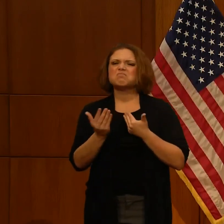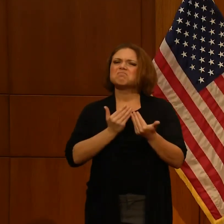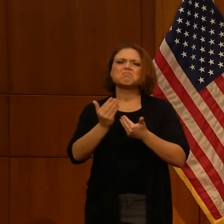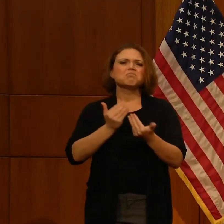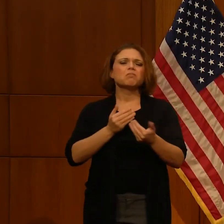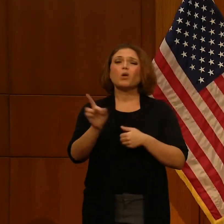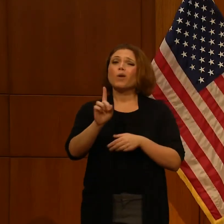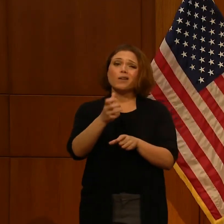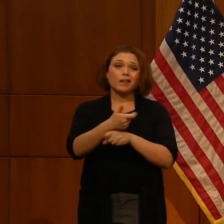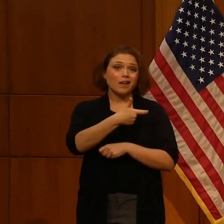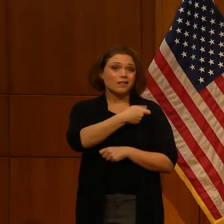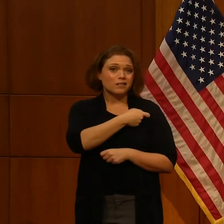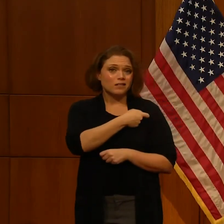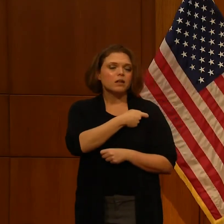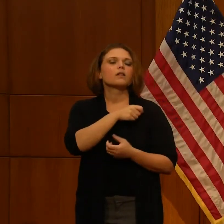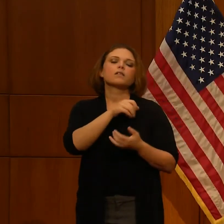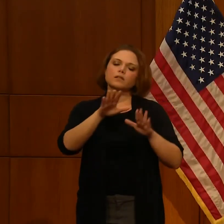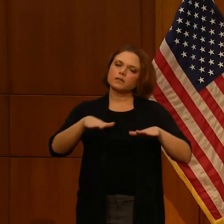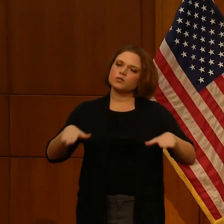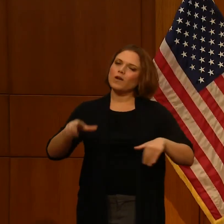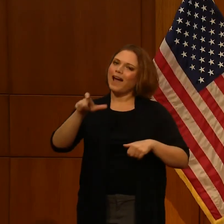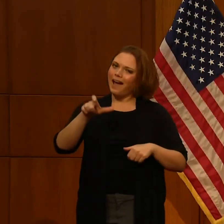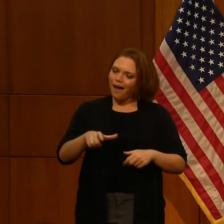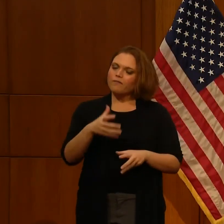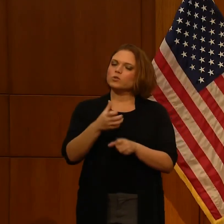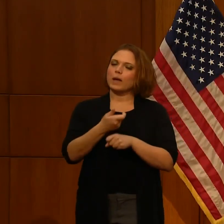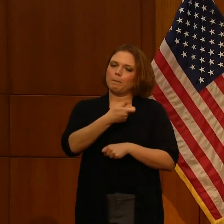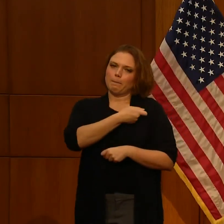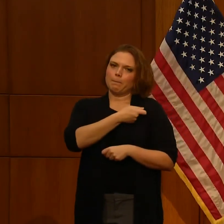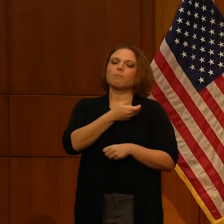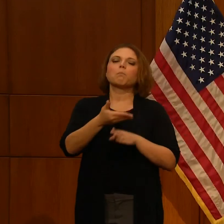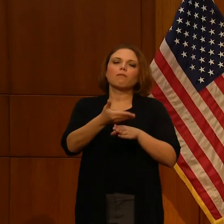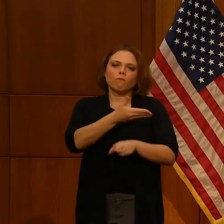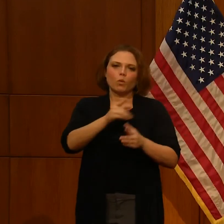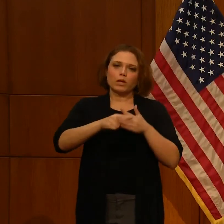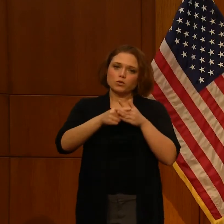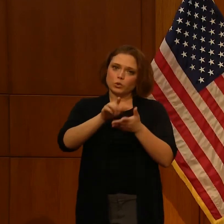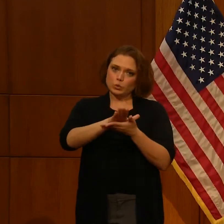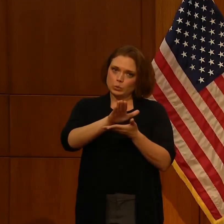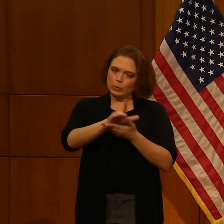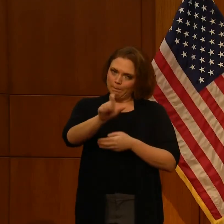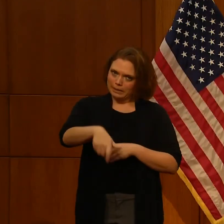OR AT THE HEALTH DEPARTMENT. REGARDLESS. OF WHERE YOU GET IT.